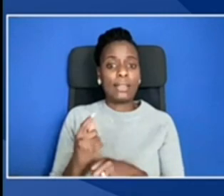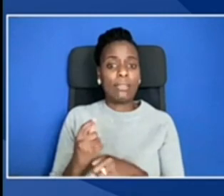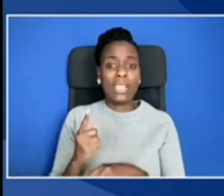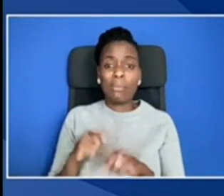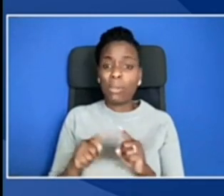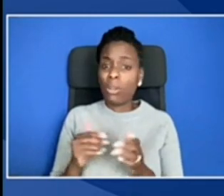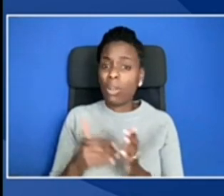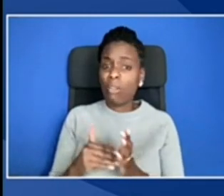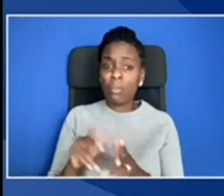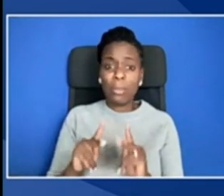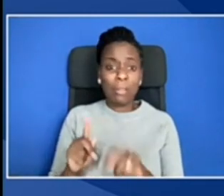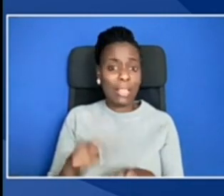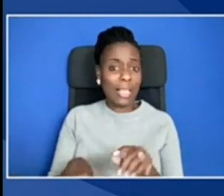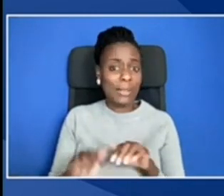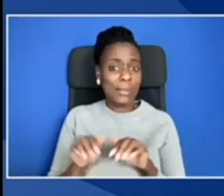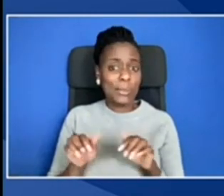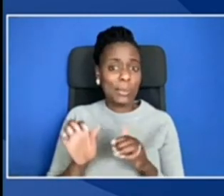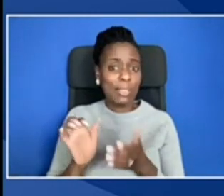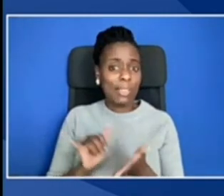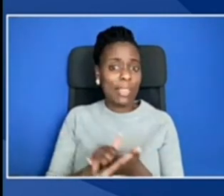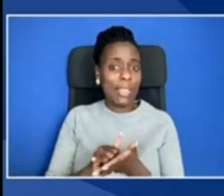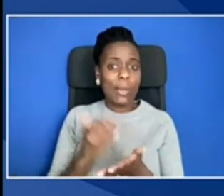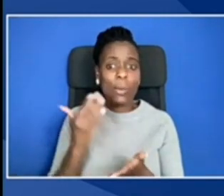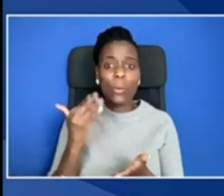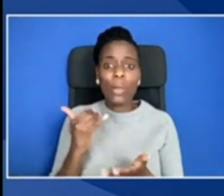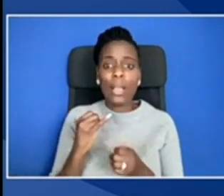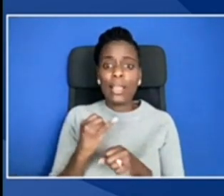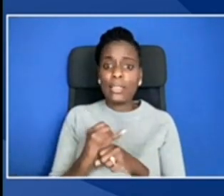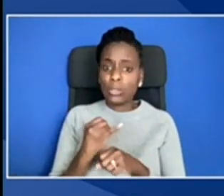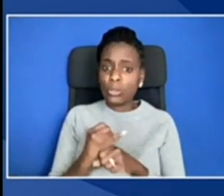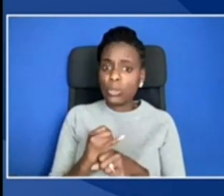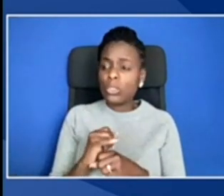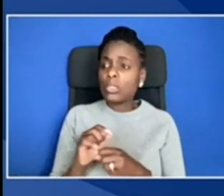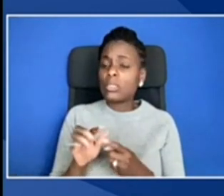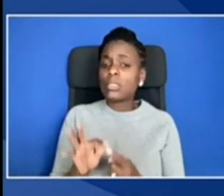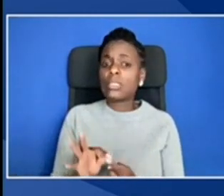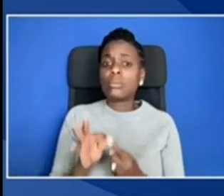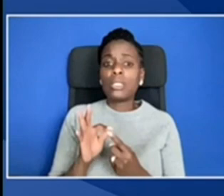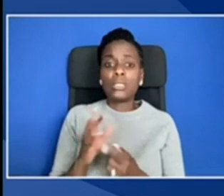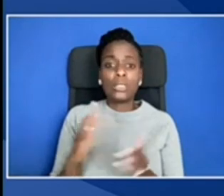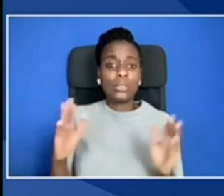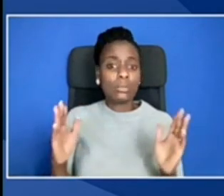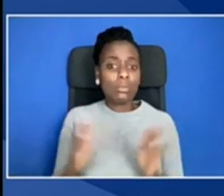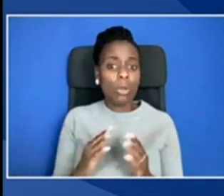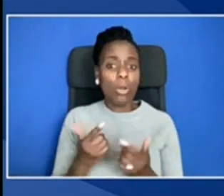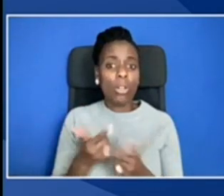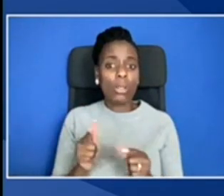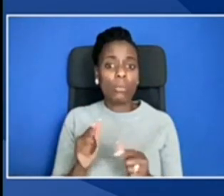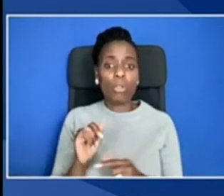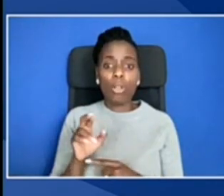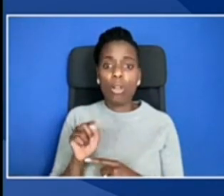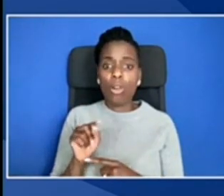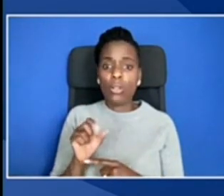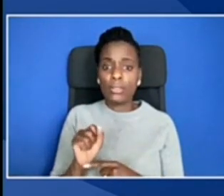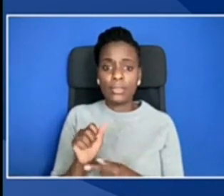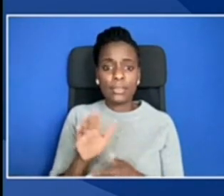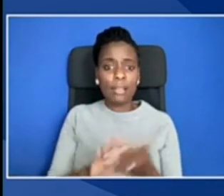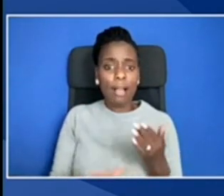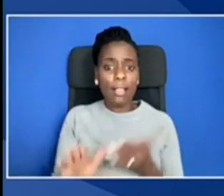either, because institutions, especially small liberal arts colleges and even larger institutions are shifting and